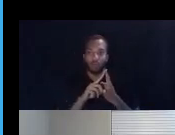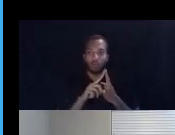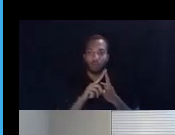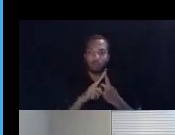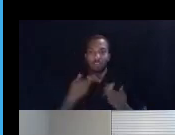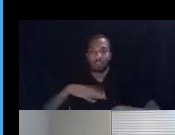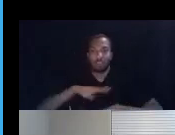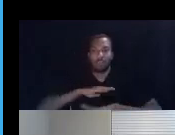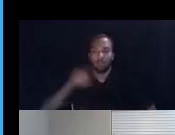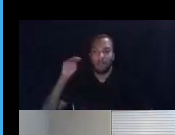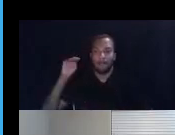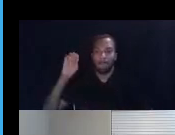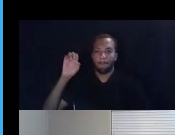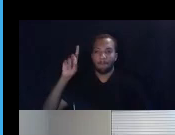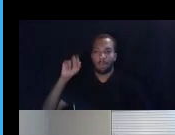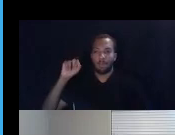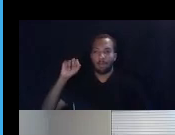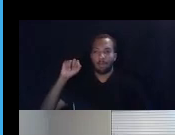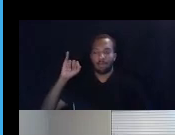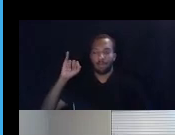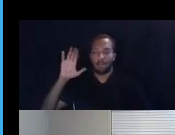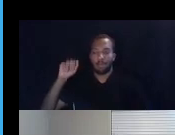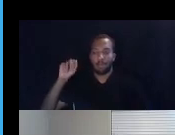And think there's potential then